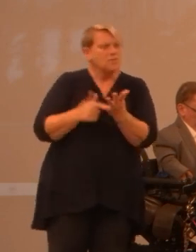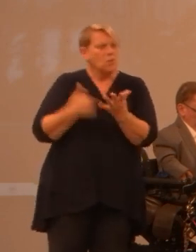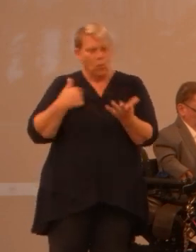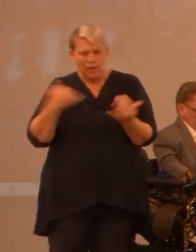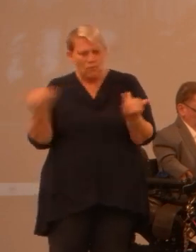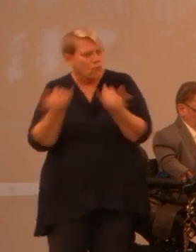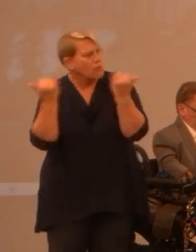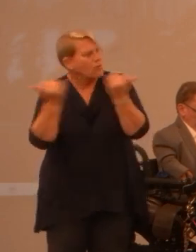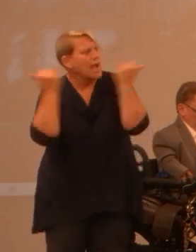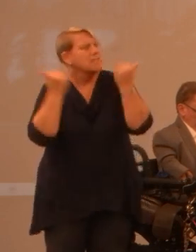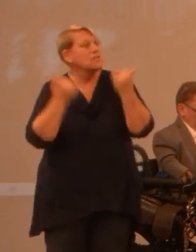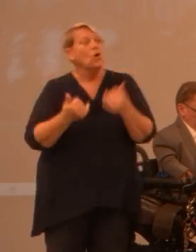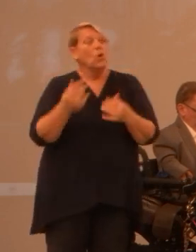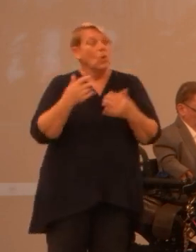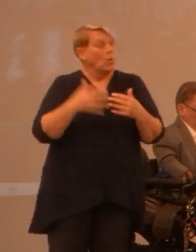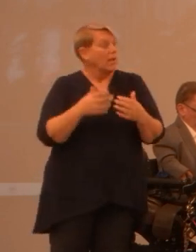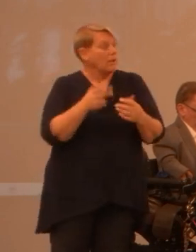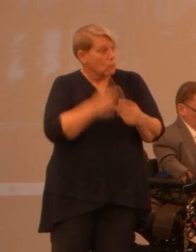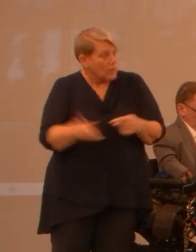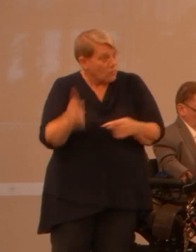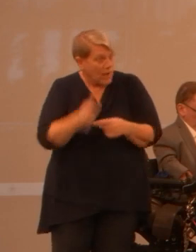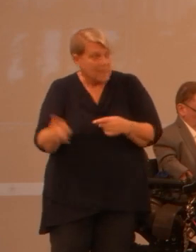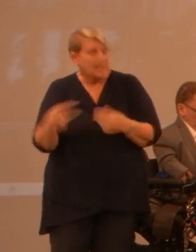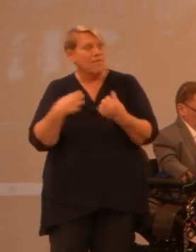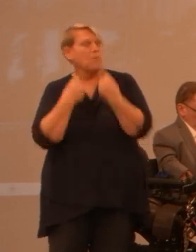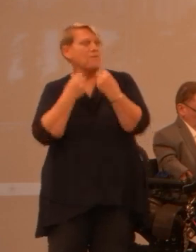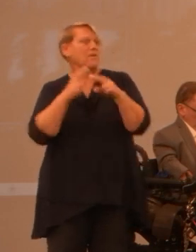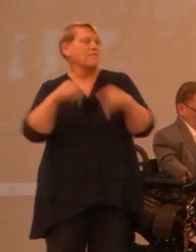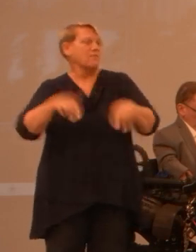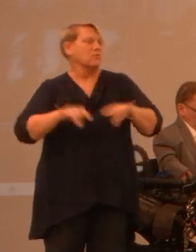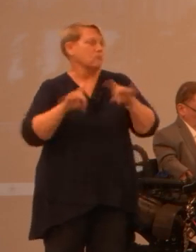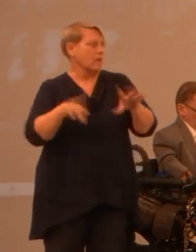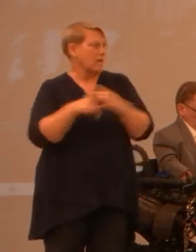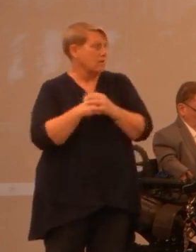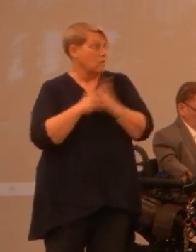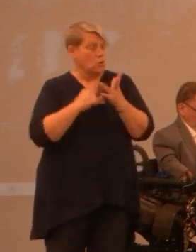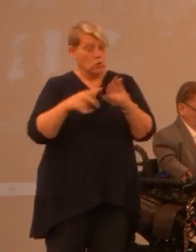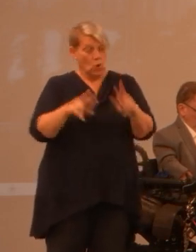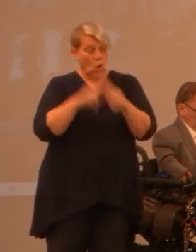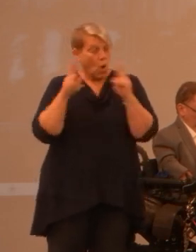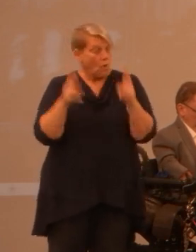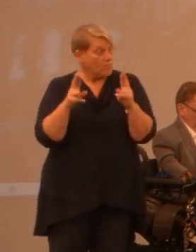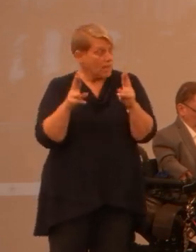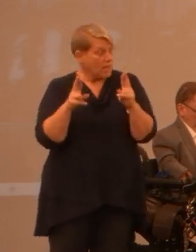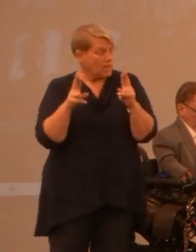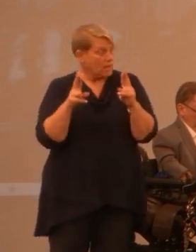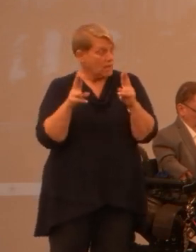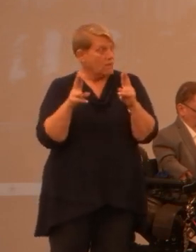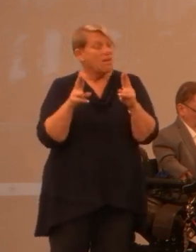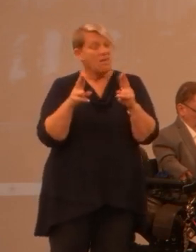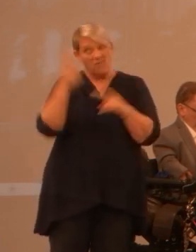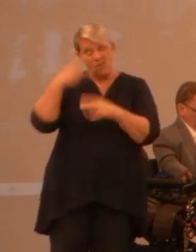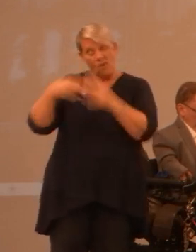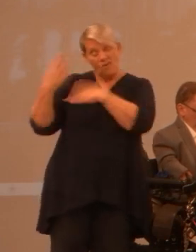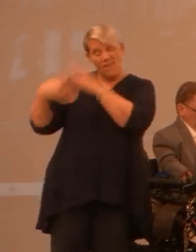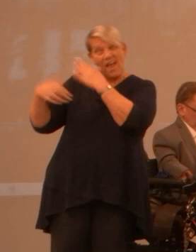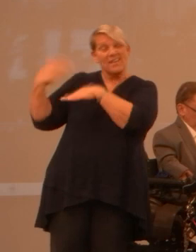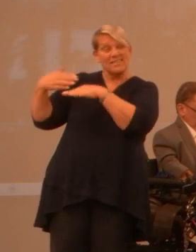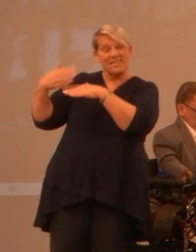we re-create. And hopefully, the old fellas, our ancestors, all of our